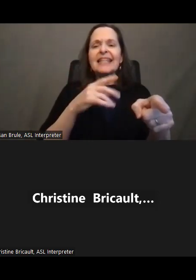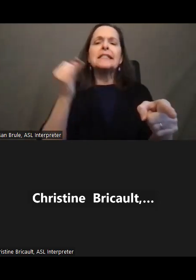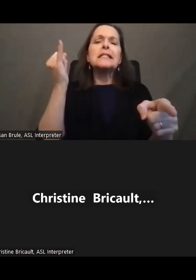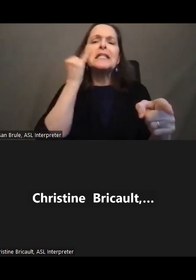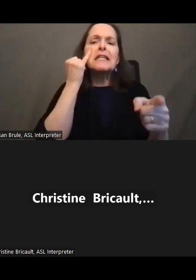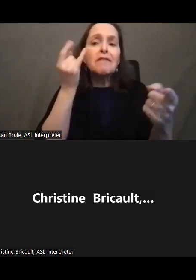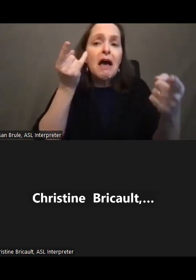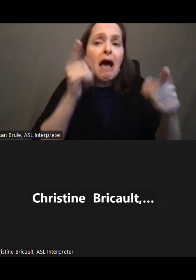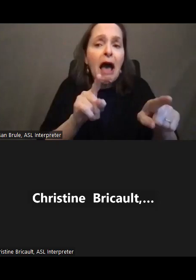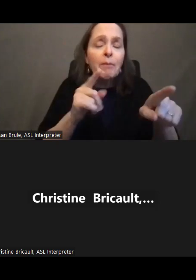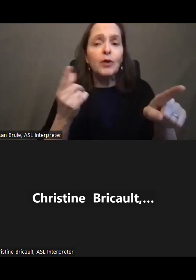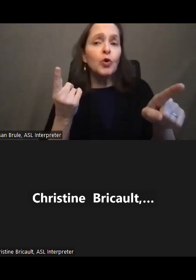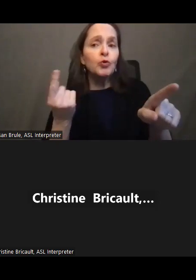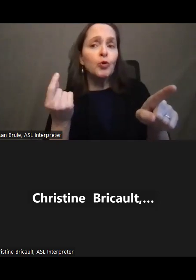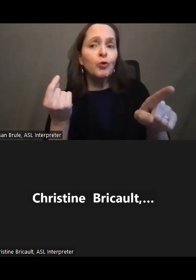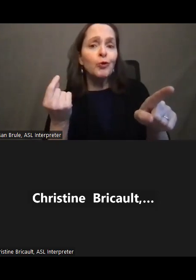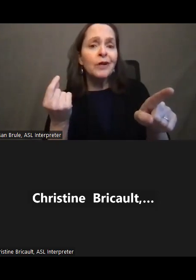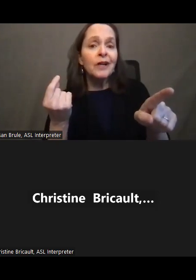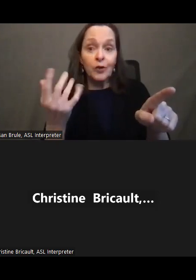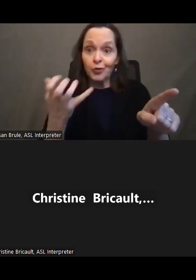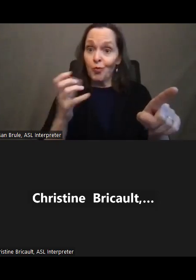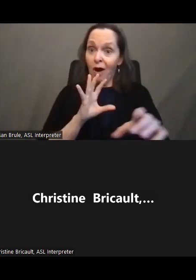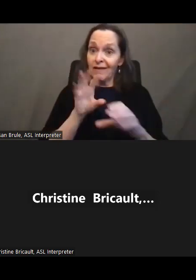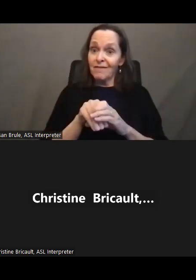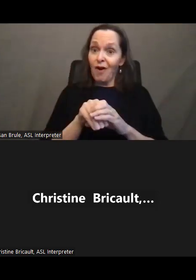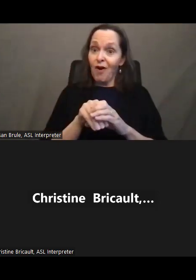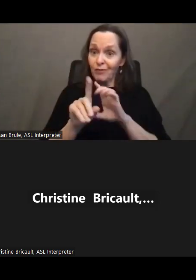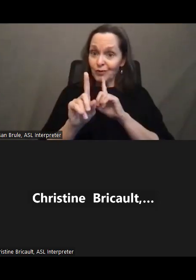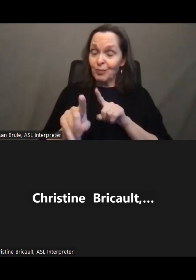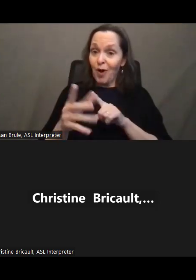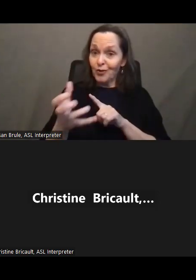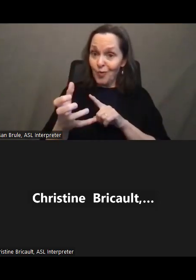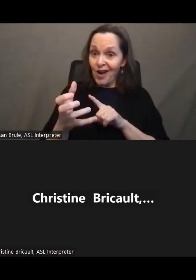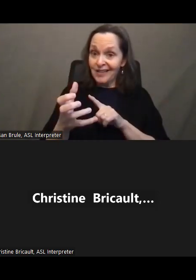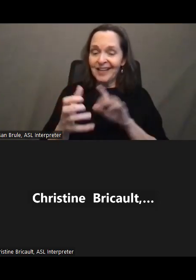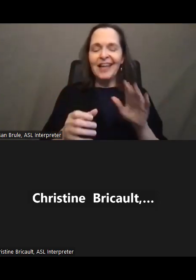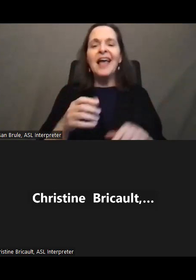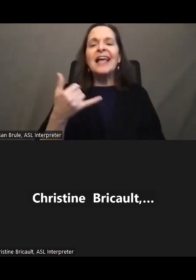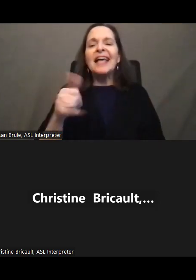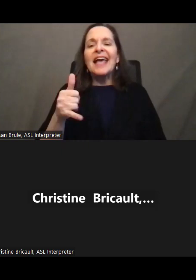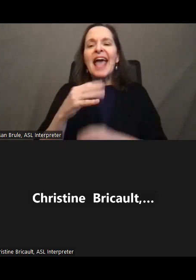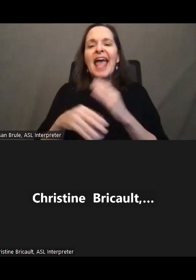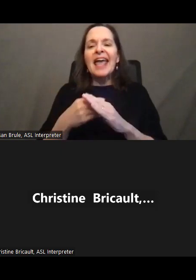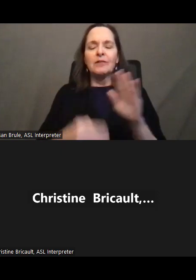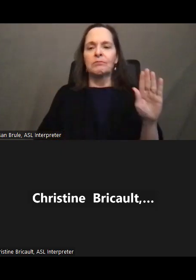ask you to turn your camera and microphone on and bring you in to the meeting.